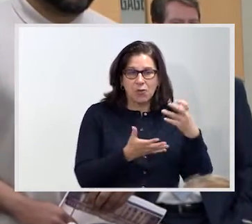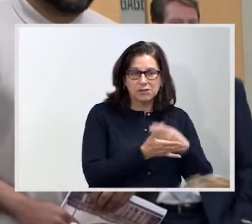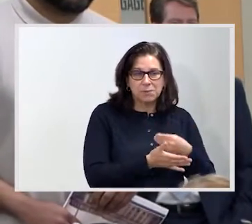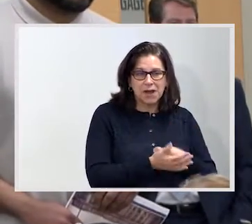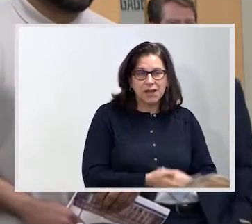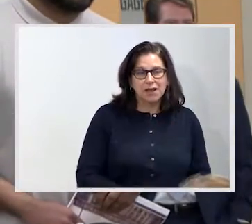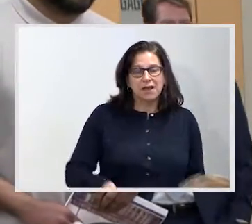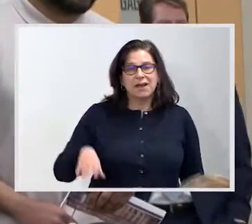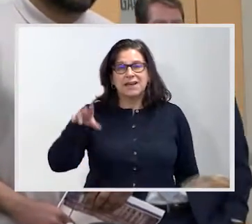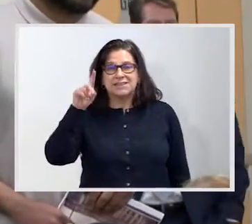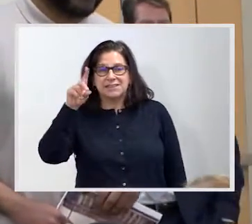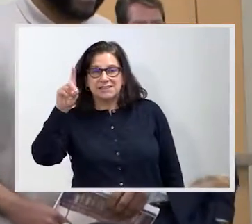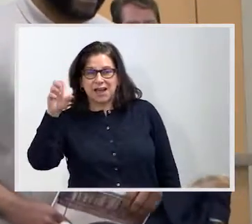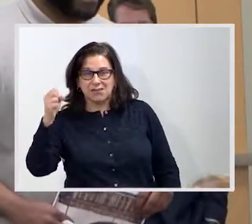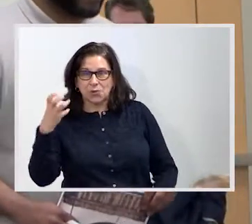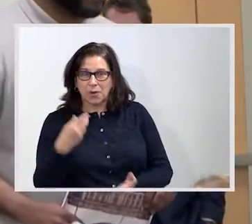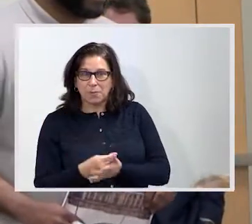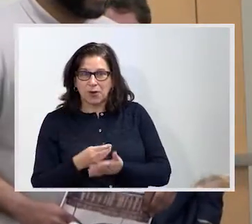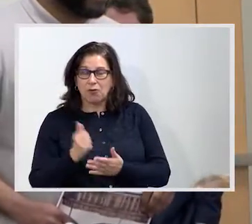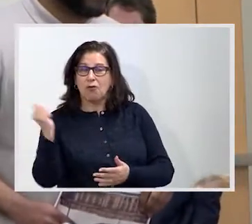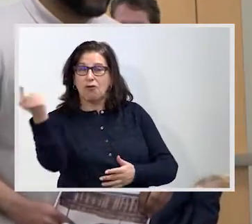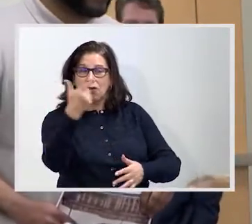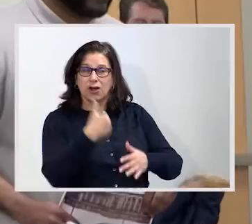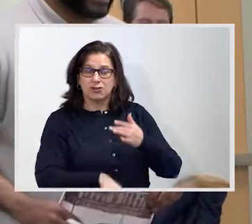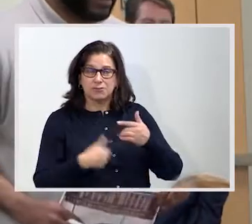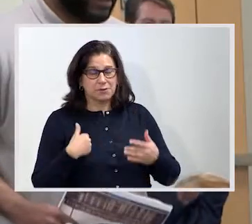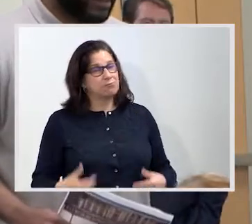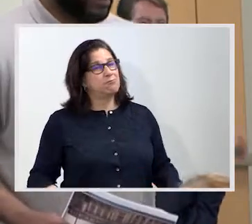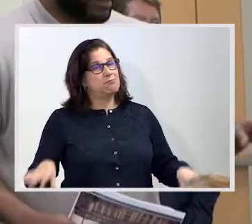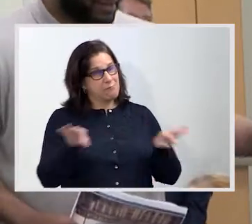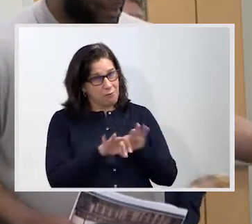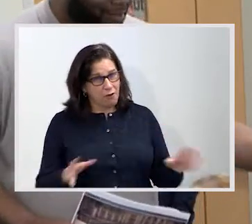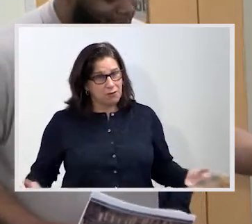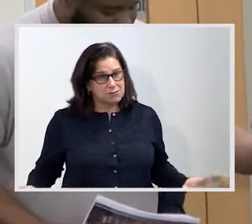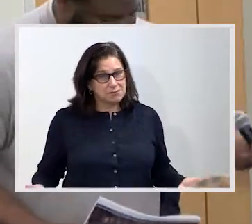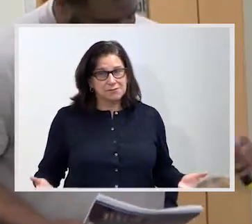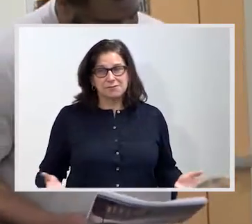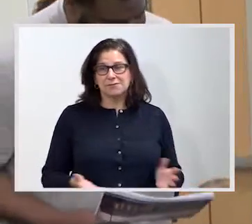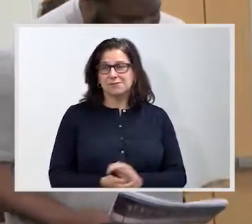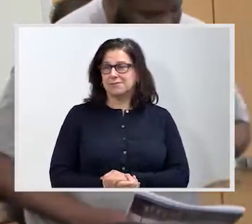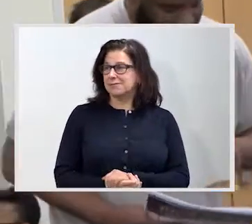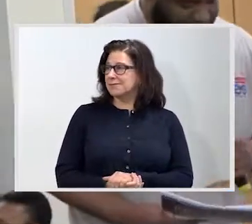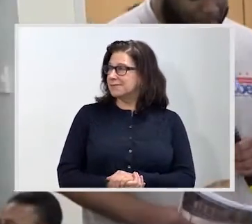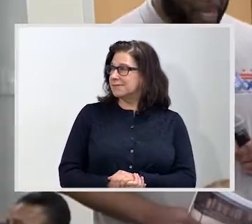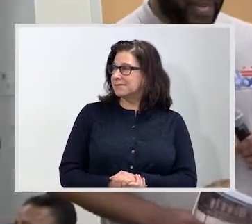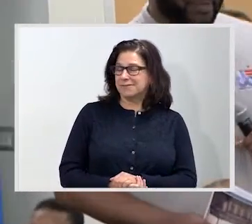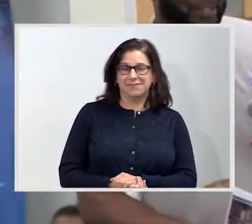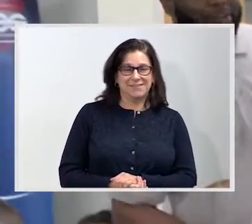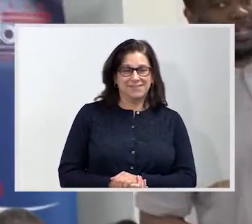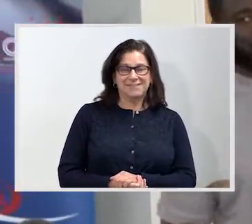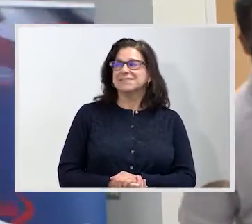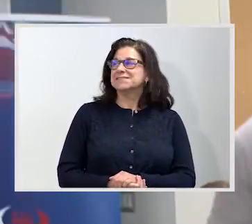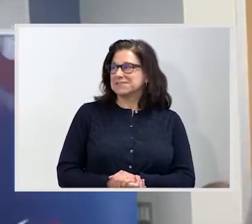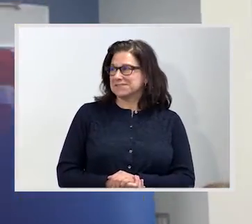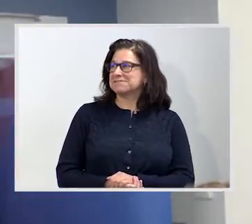CFSA, THANK YOU. RIGHT HERE. ALL RIGHT.